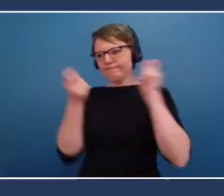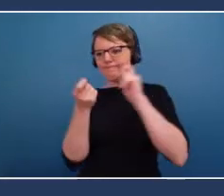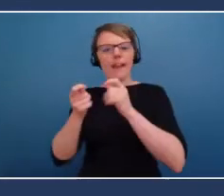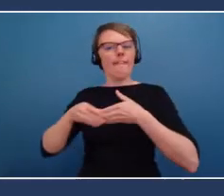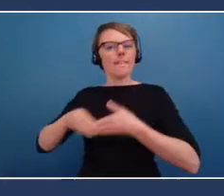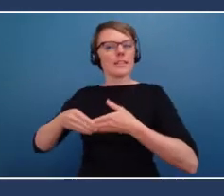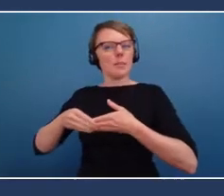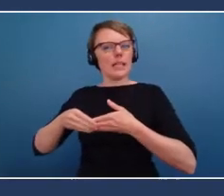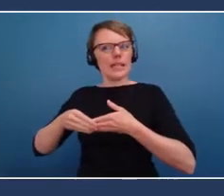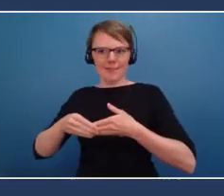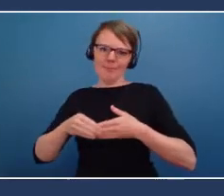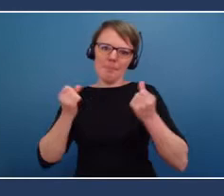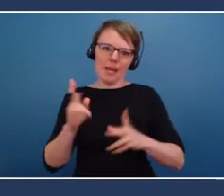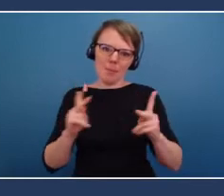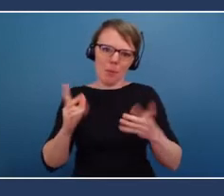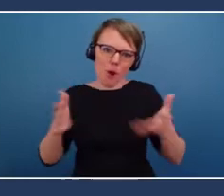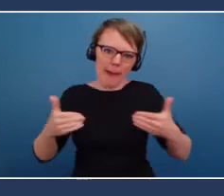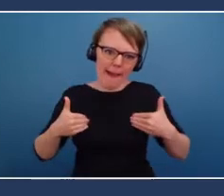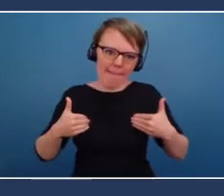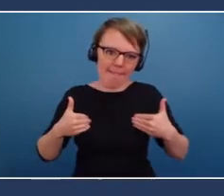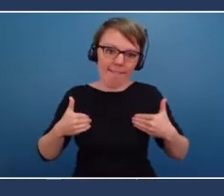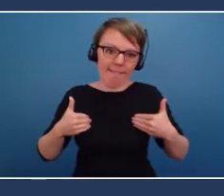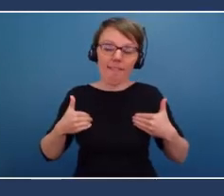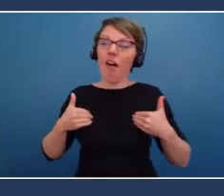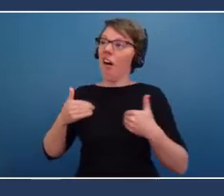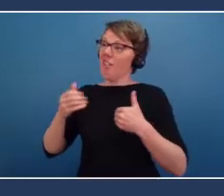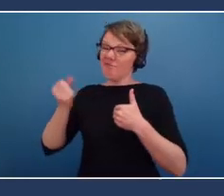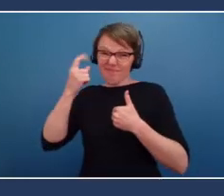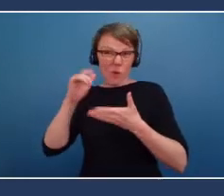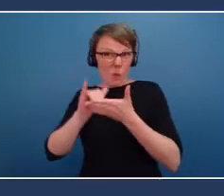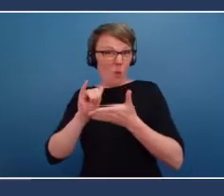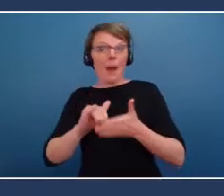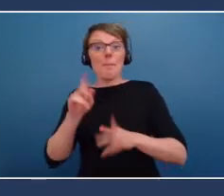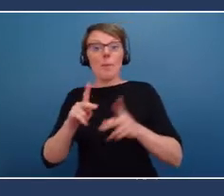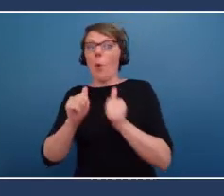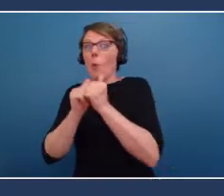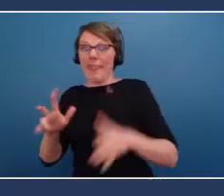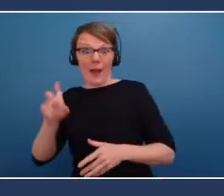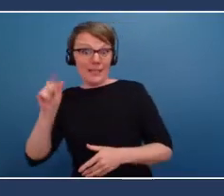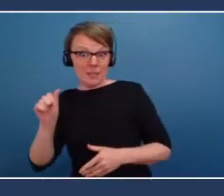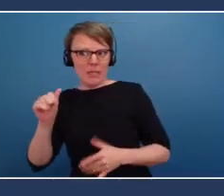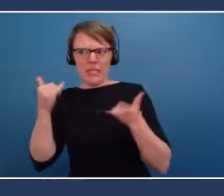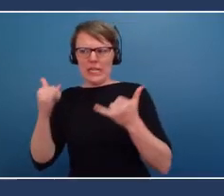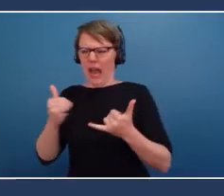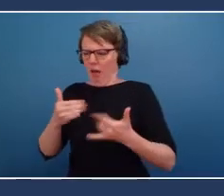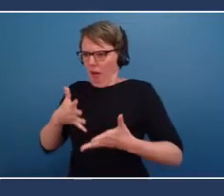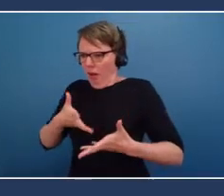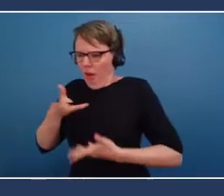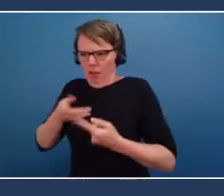People in the mainstream are really kind of struggling right now to get used to Teams and how to kind of communicate in this different way.